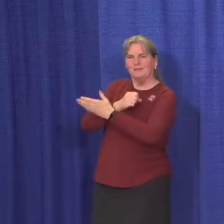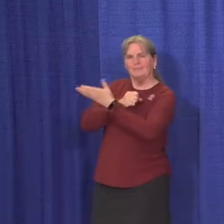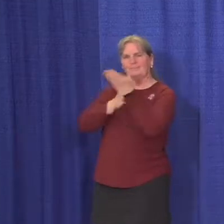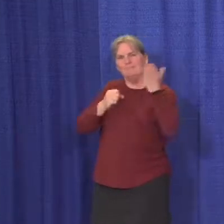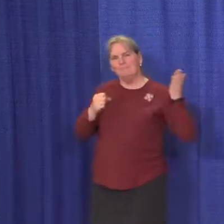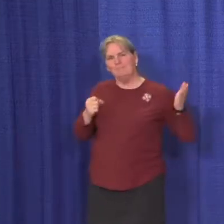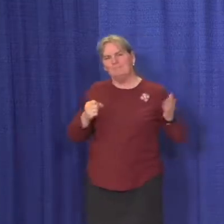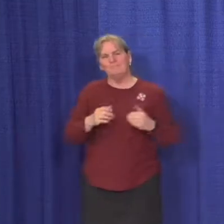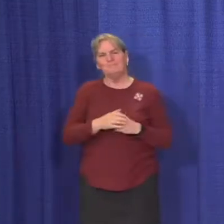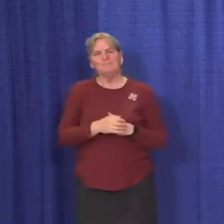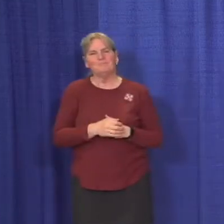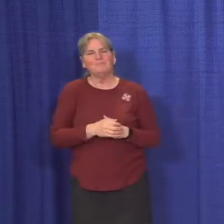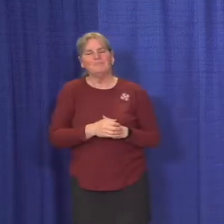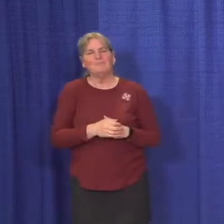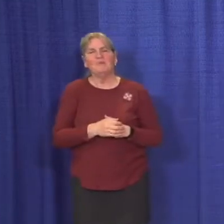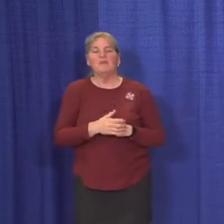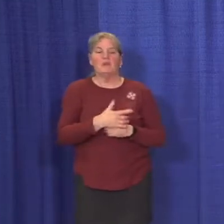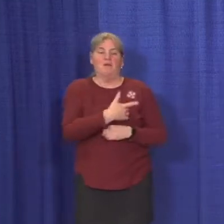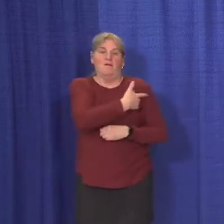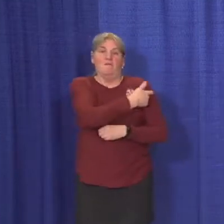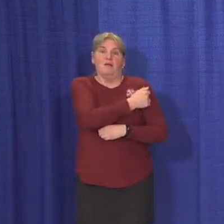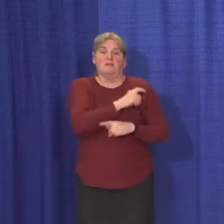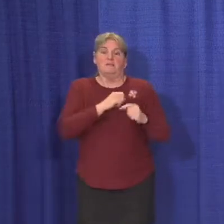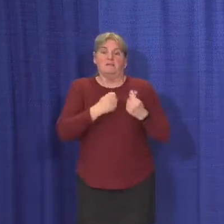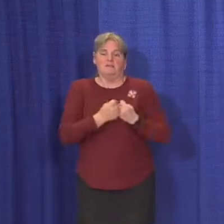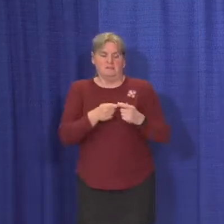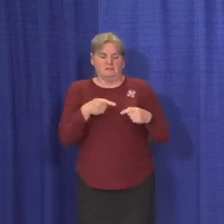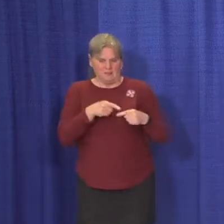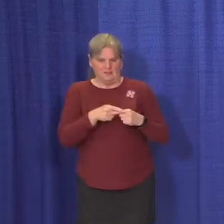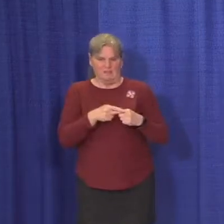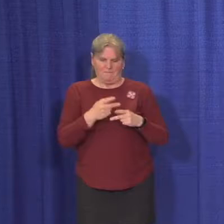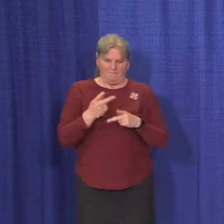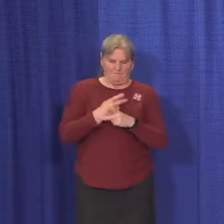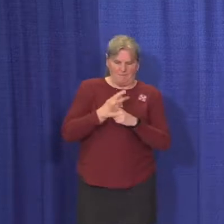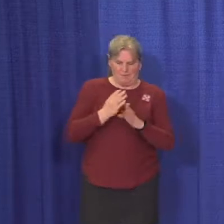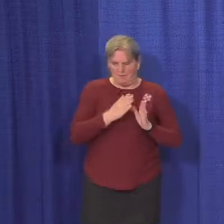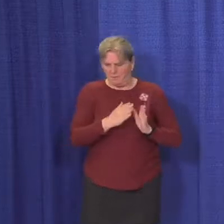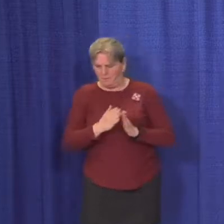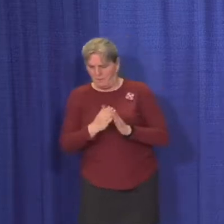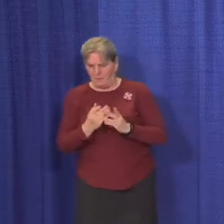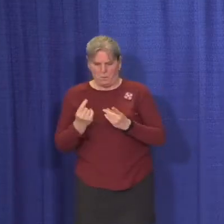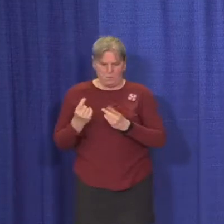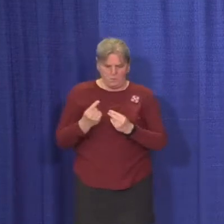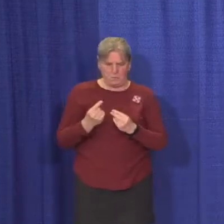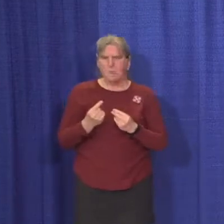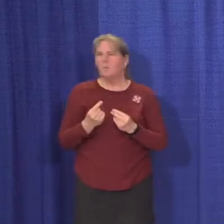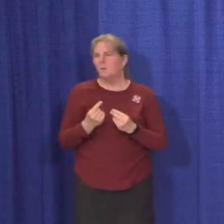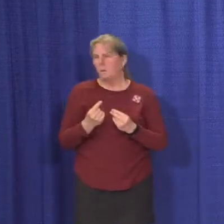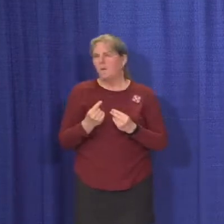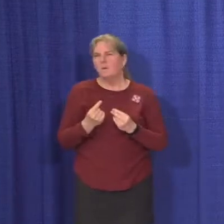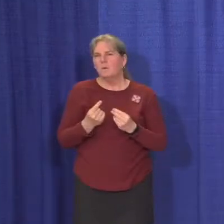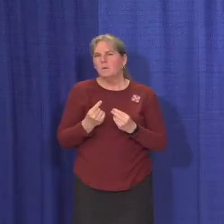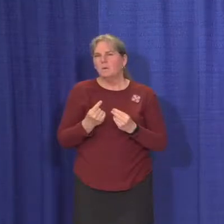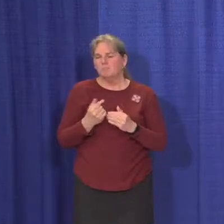of protection. The vaccine team is currently finalizing the plan and we